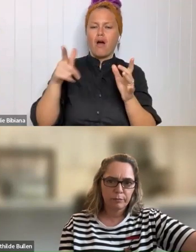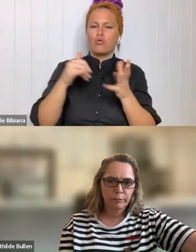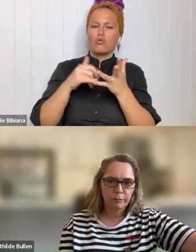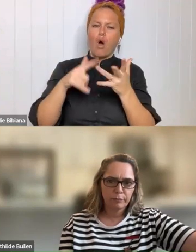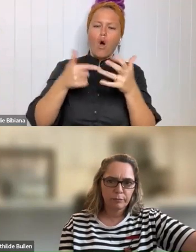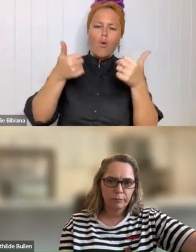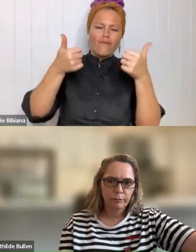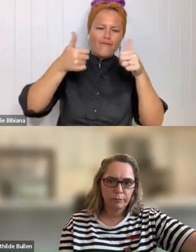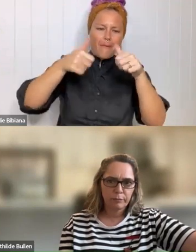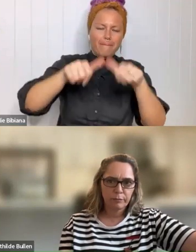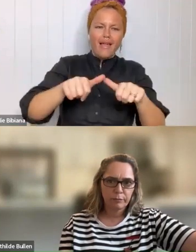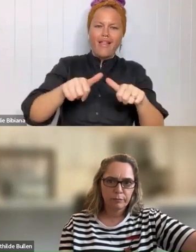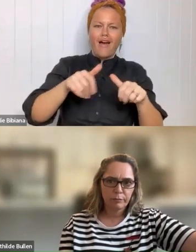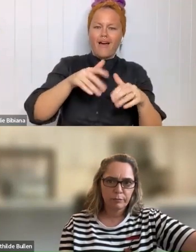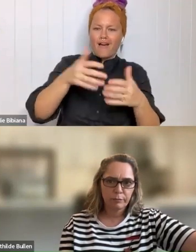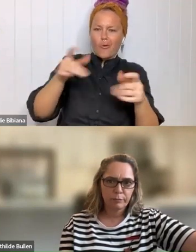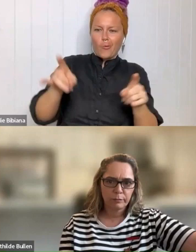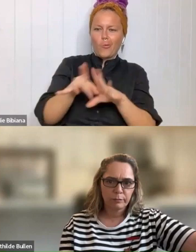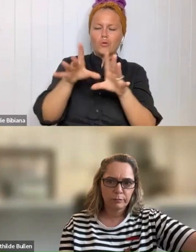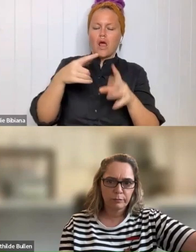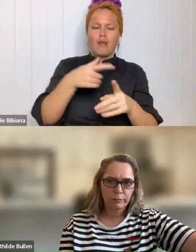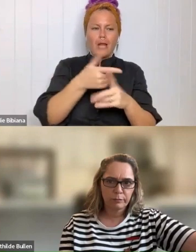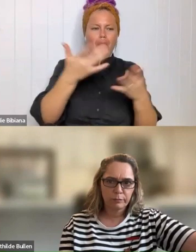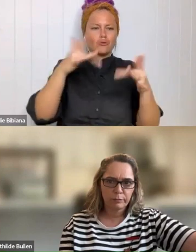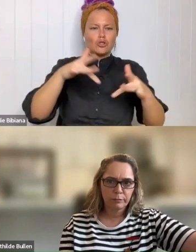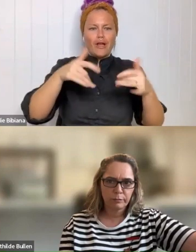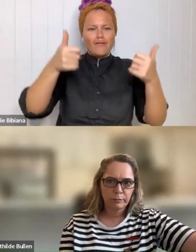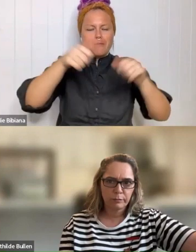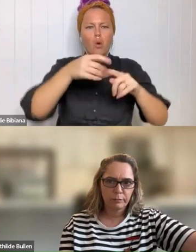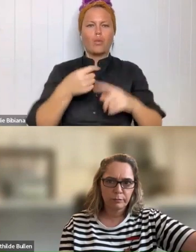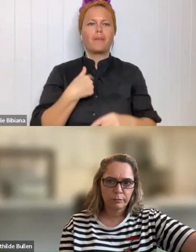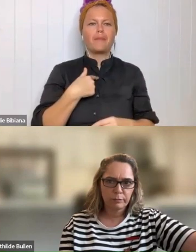unfamiliar to them. So it was quite tricky, which is why we